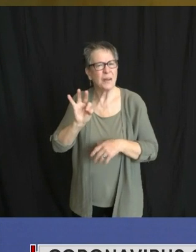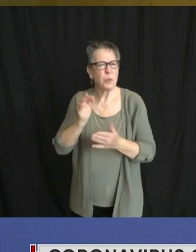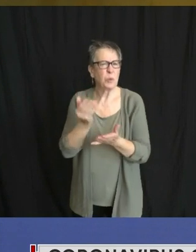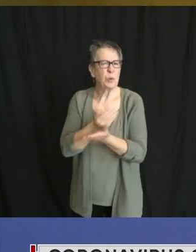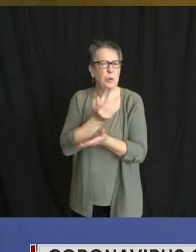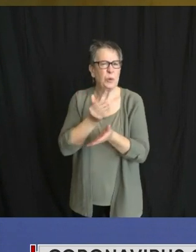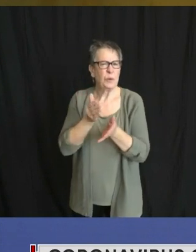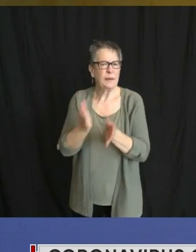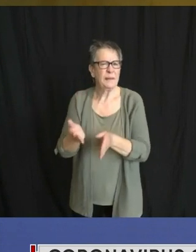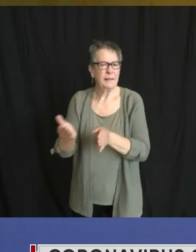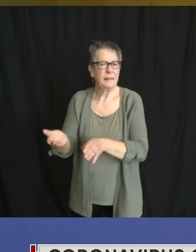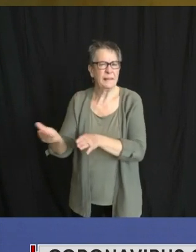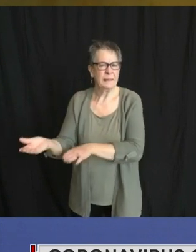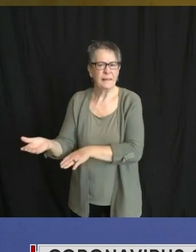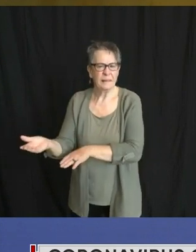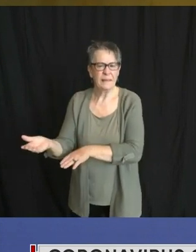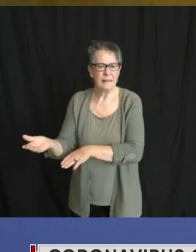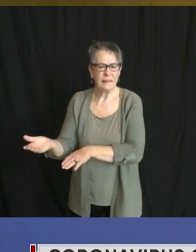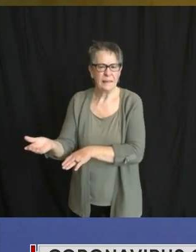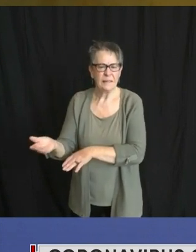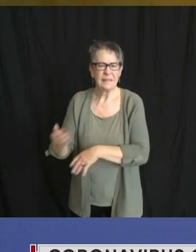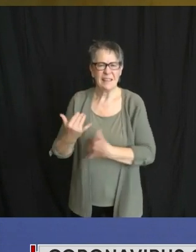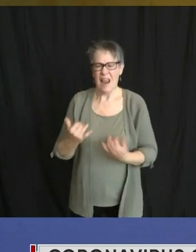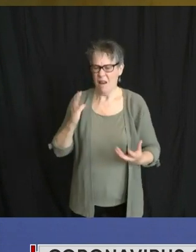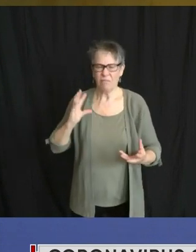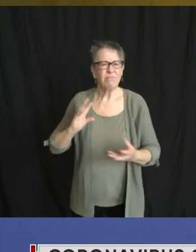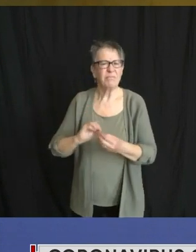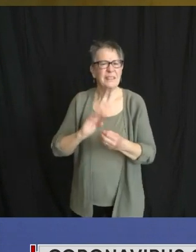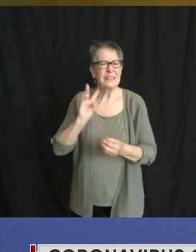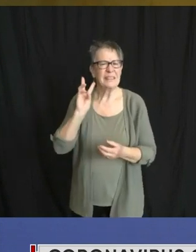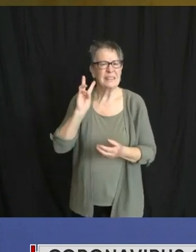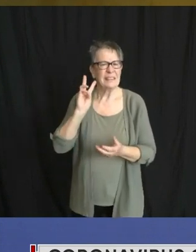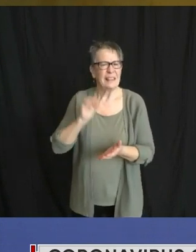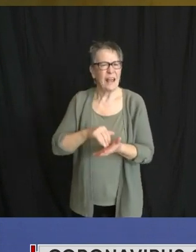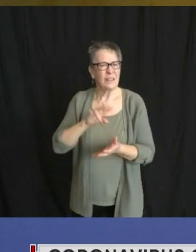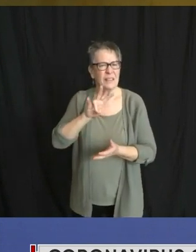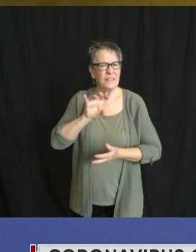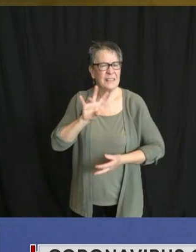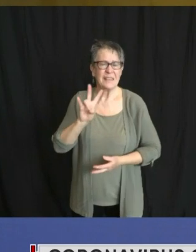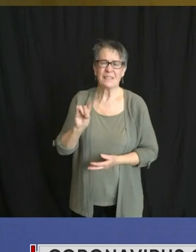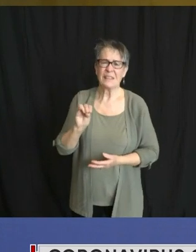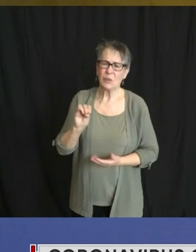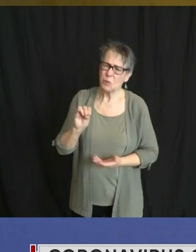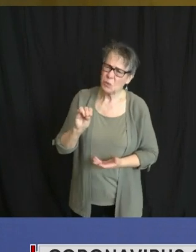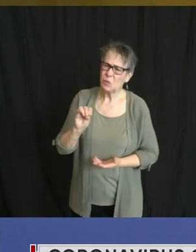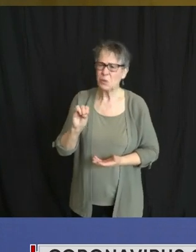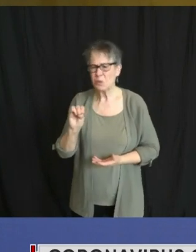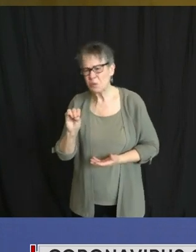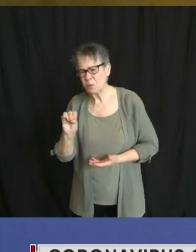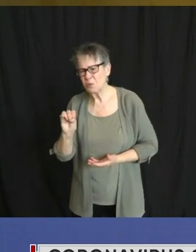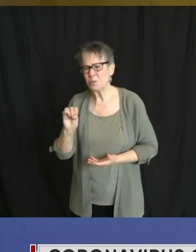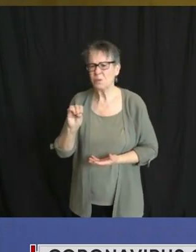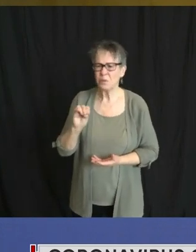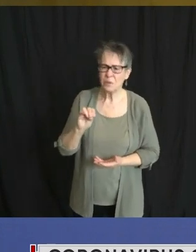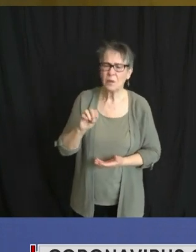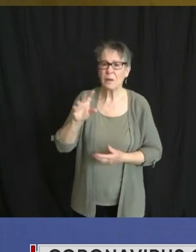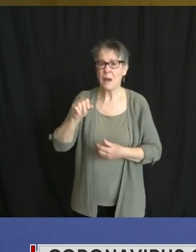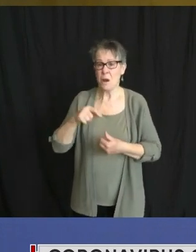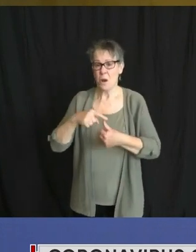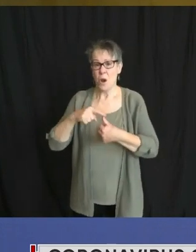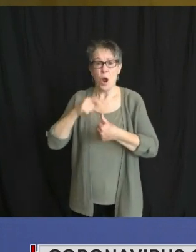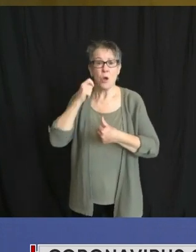HAVE BEEN 329 NEW DEATHS FOR A